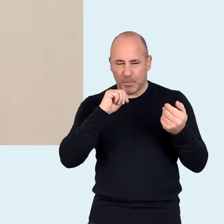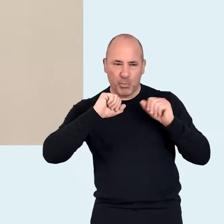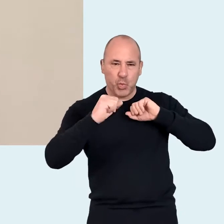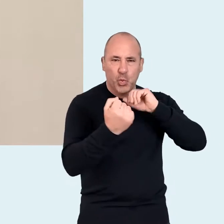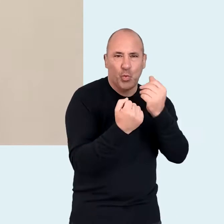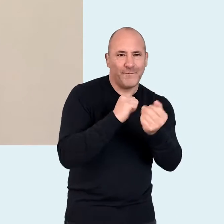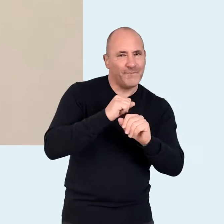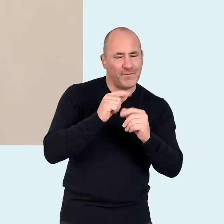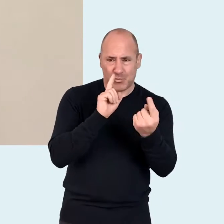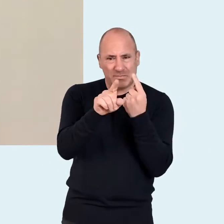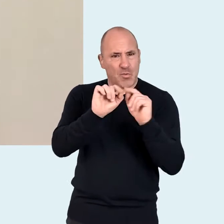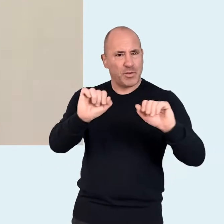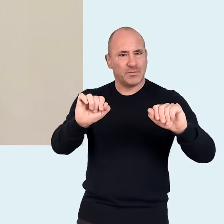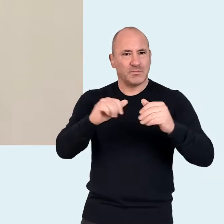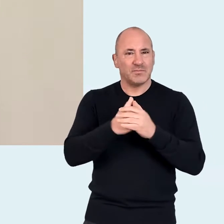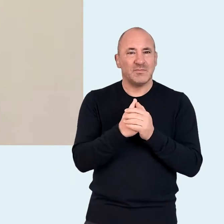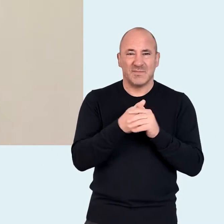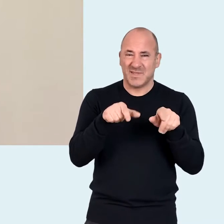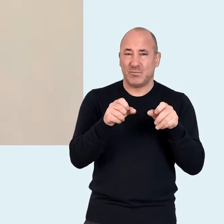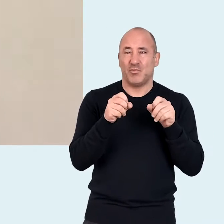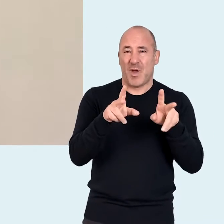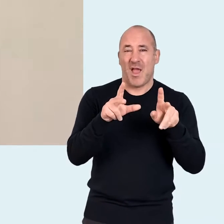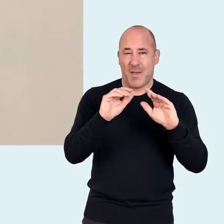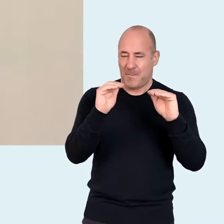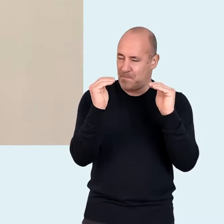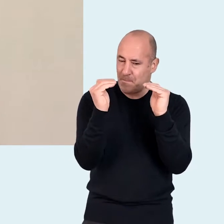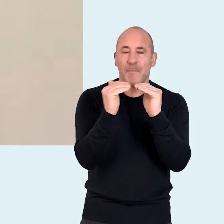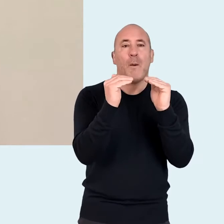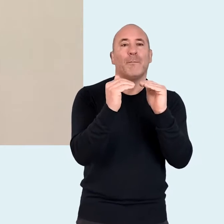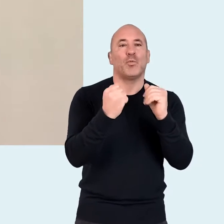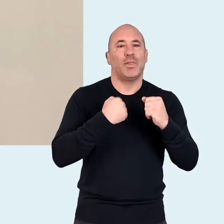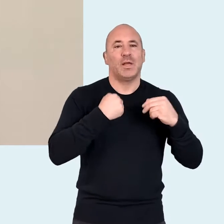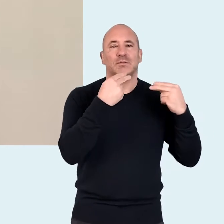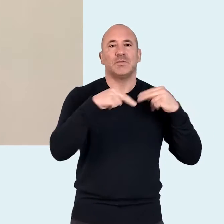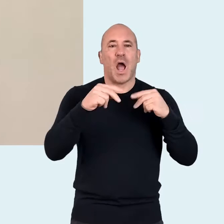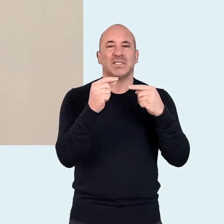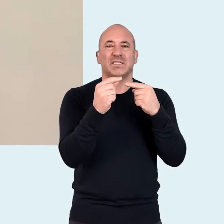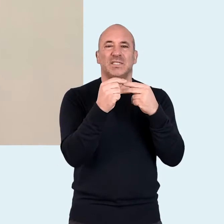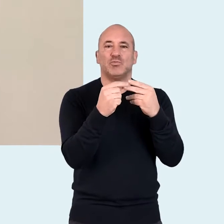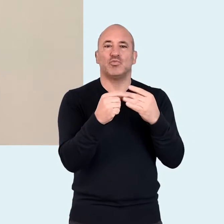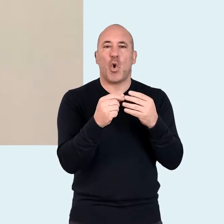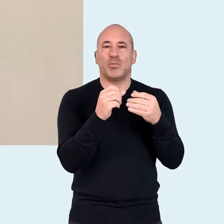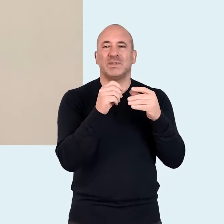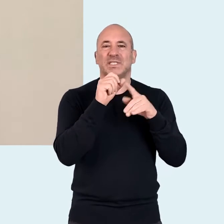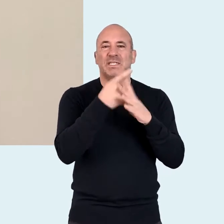want to and are able to move. I feel this approach aligns completely with DanceSyndrome's